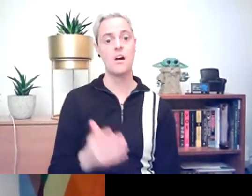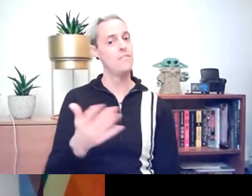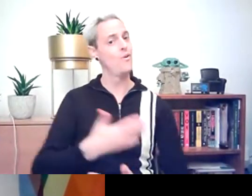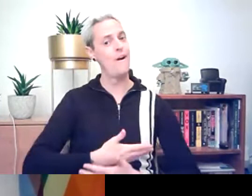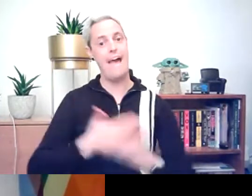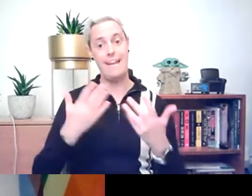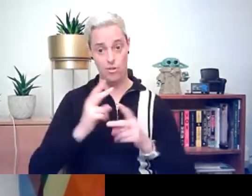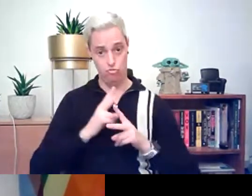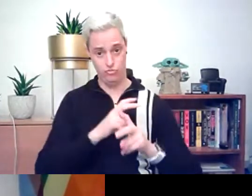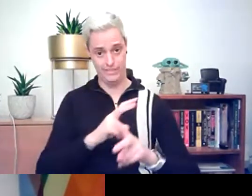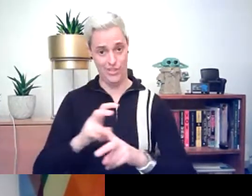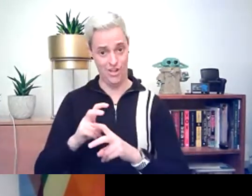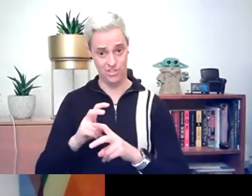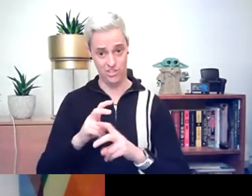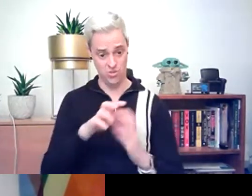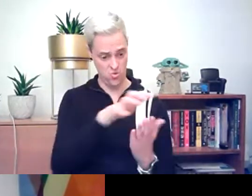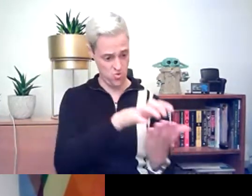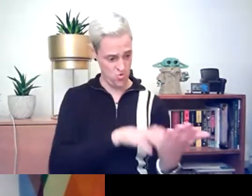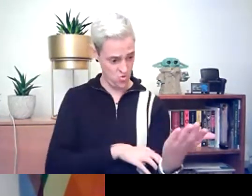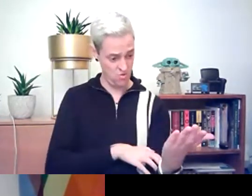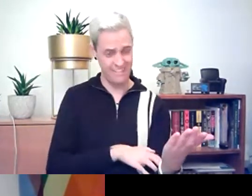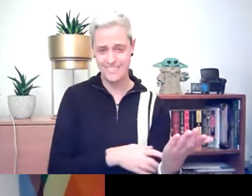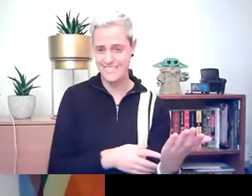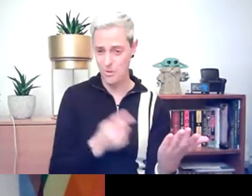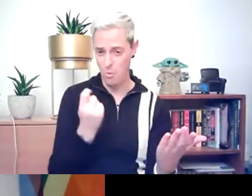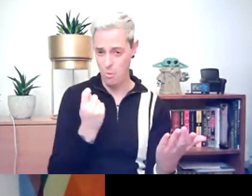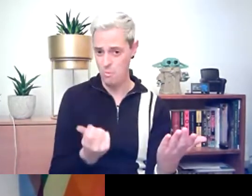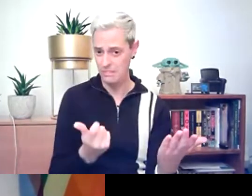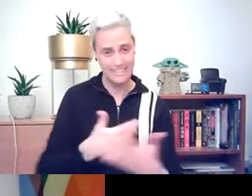almost irrelevant look like it's almost irrelevant what Moses therapy someone delivers whether